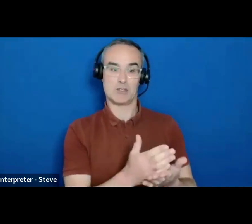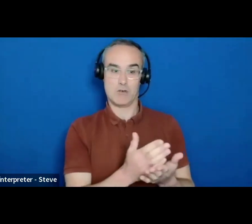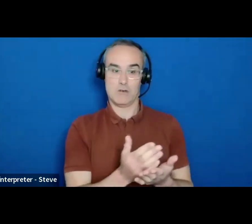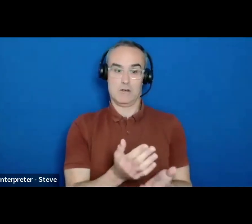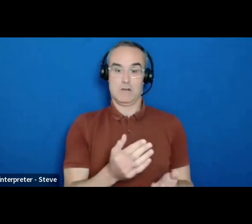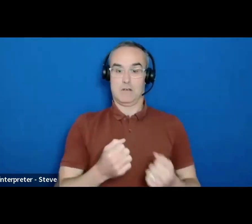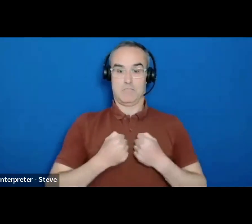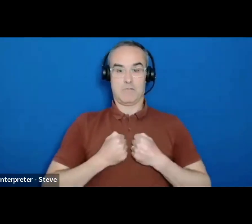appointments.